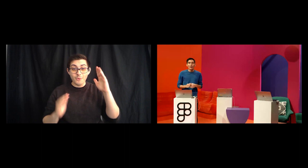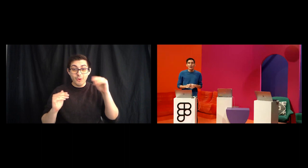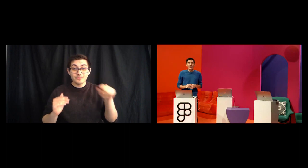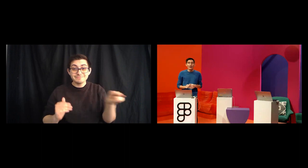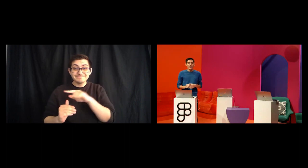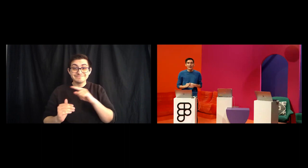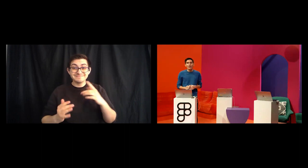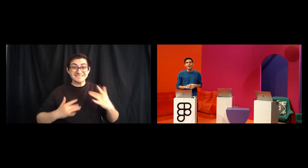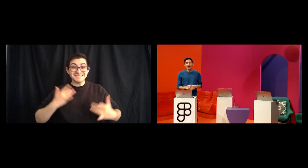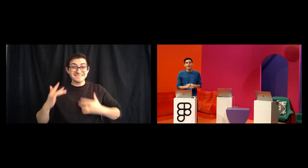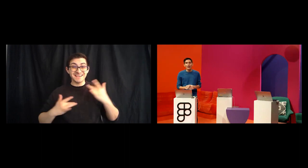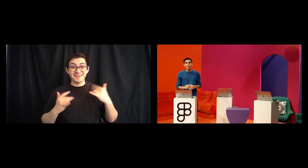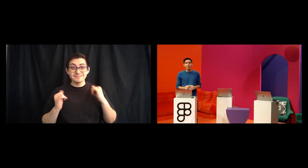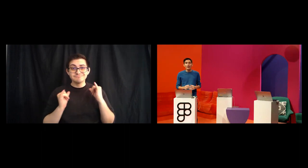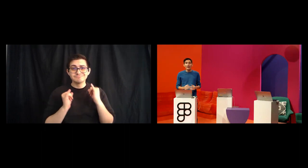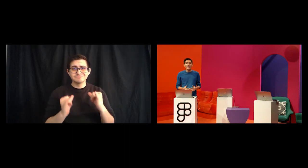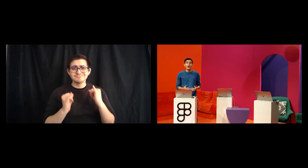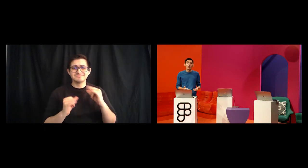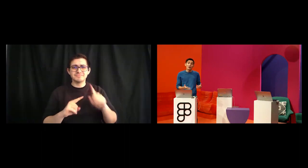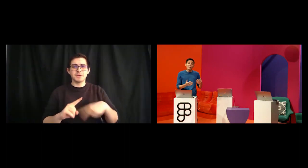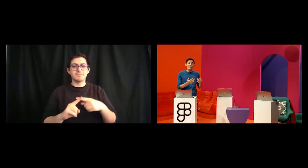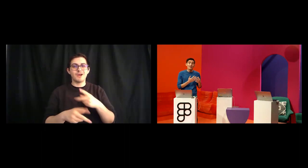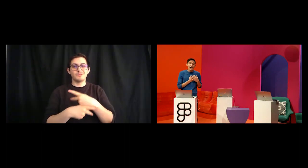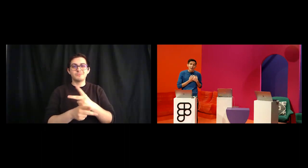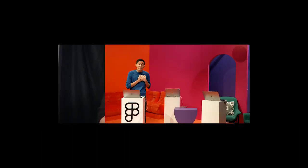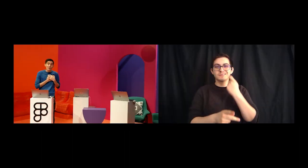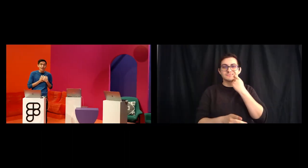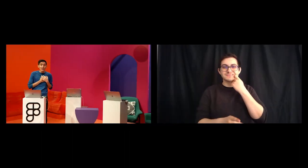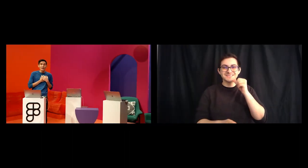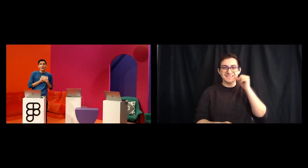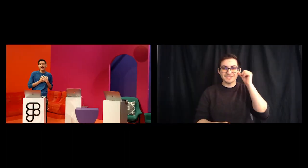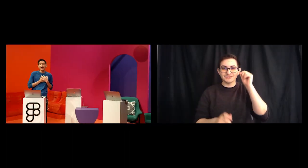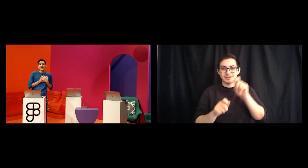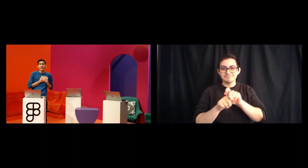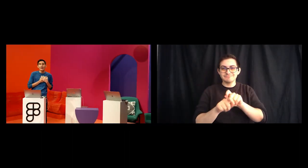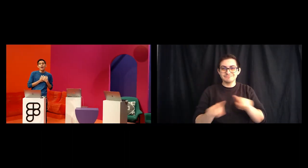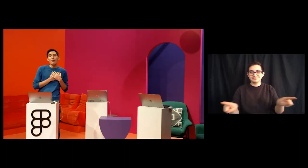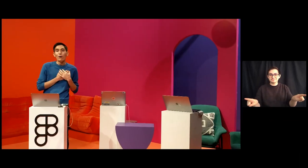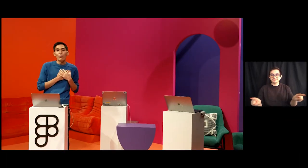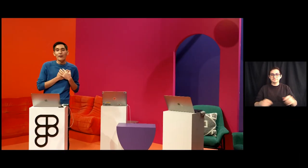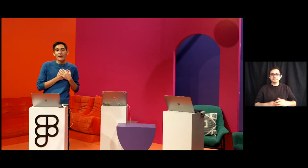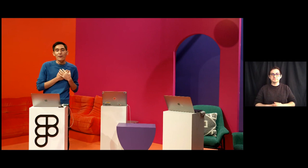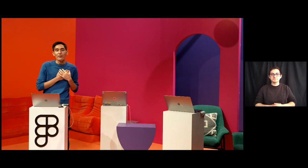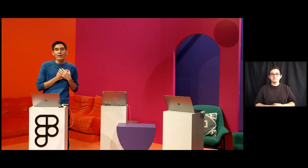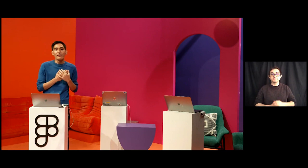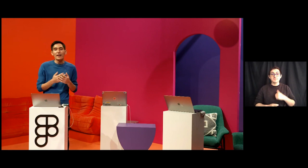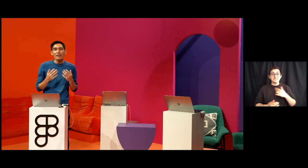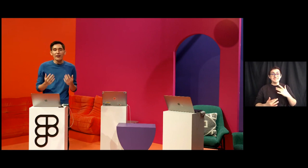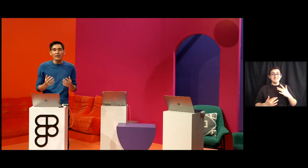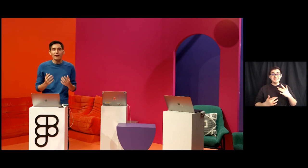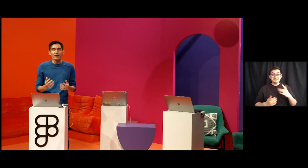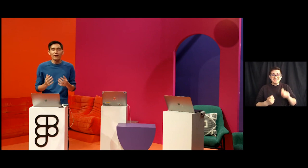and products that we announced yesterday. And one of the reasons I am specifically excited about what we announced, is that I think it starts